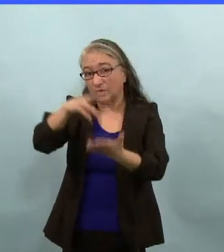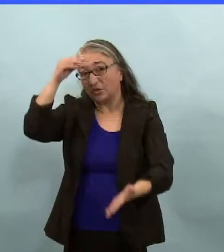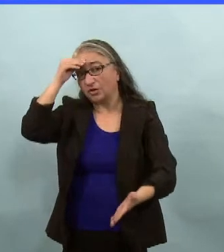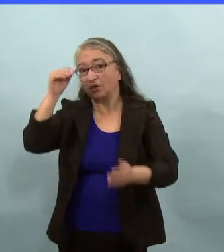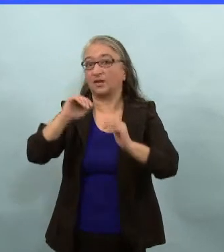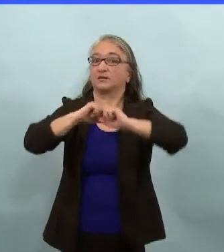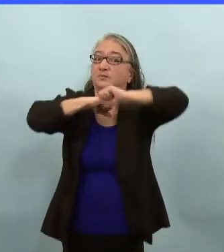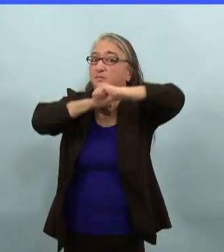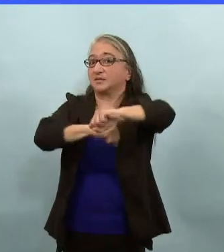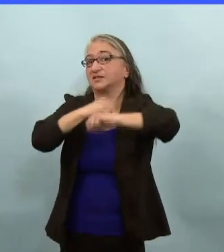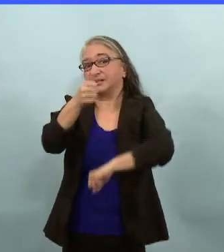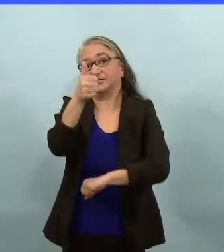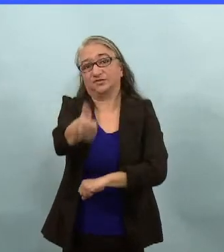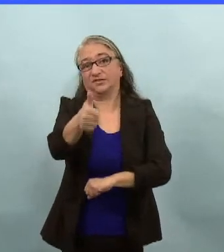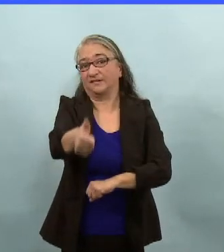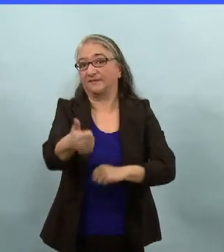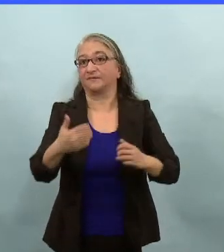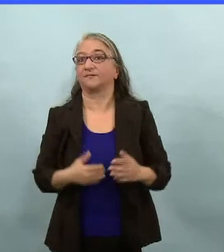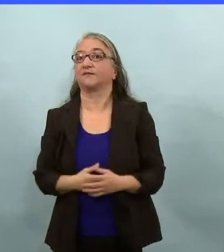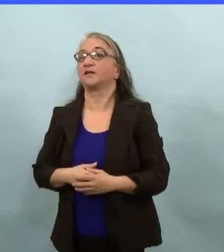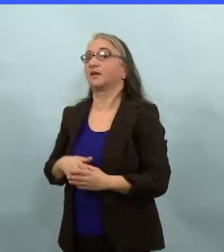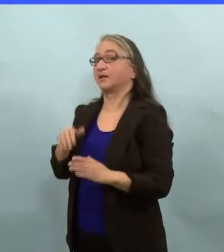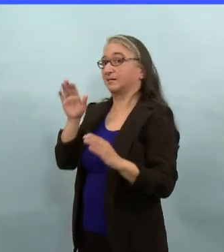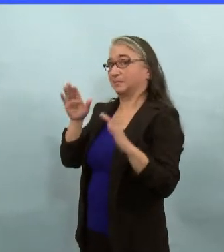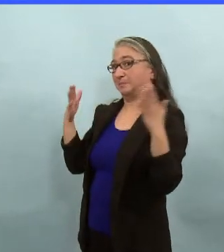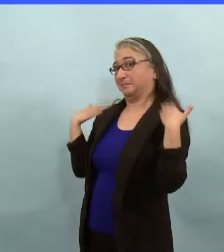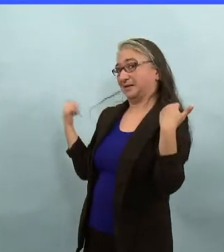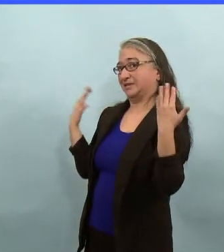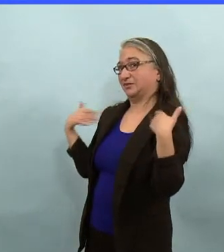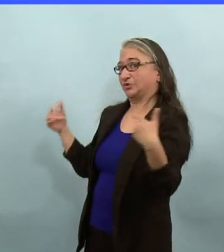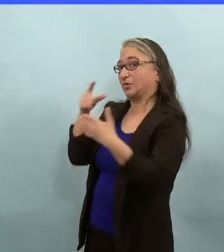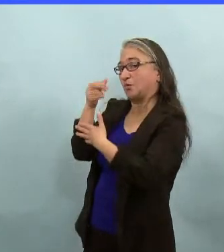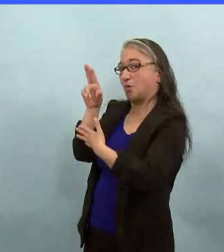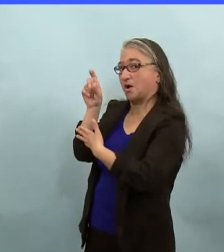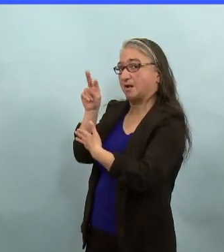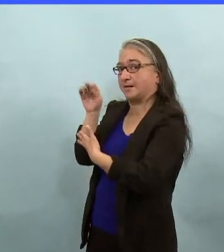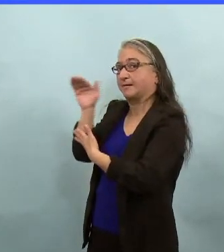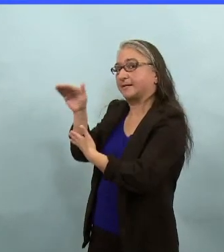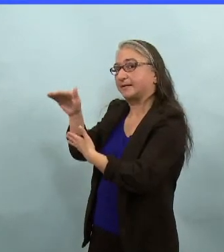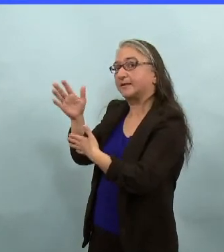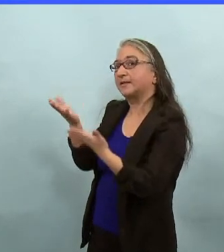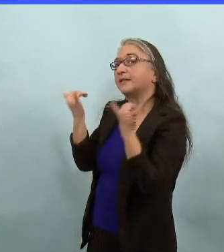minister gordon can you tell us what's the bad occupancy for medical beds right now